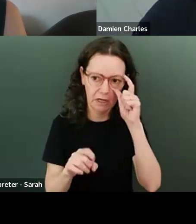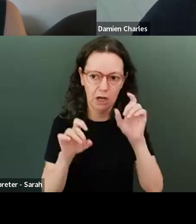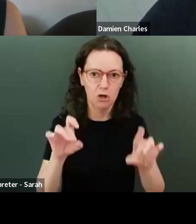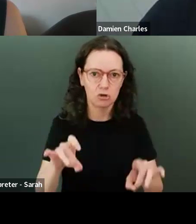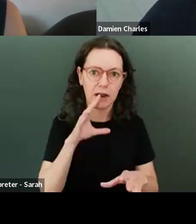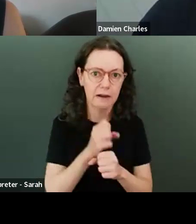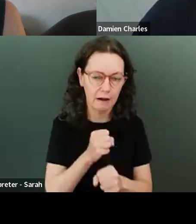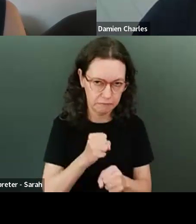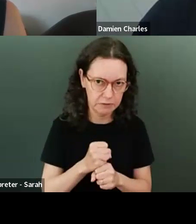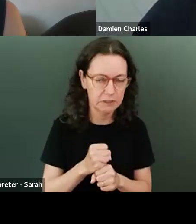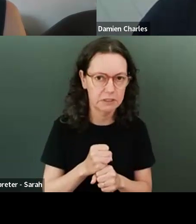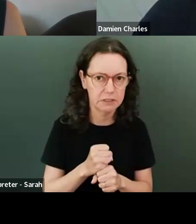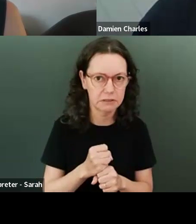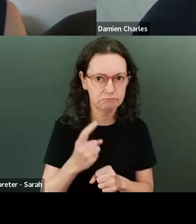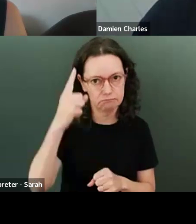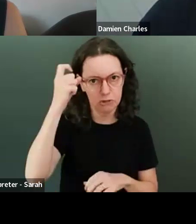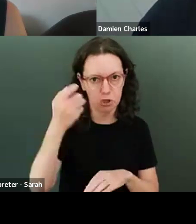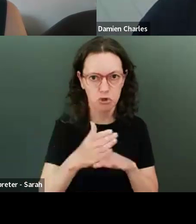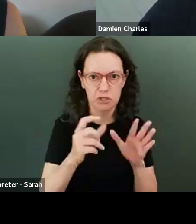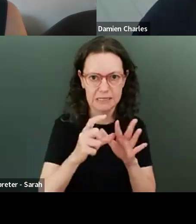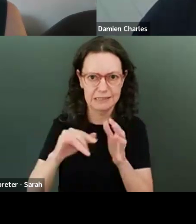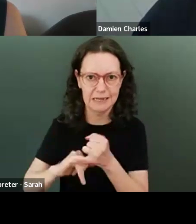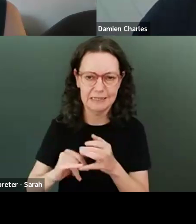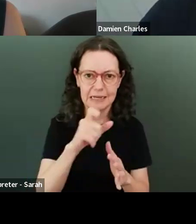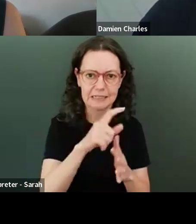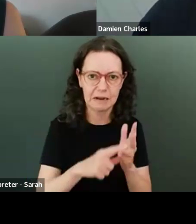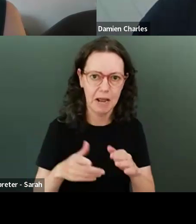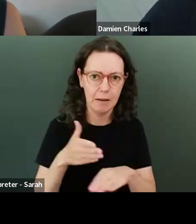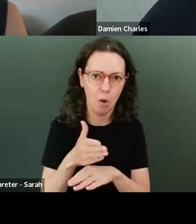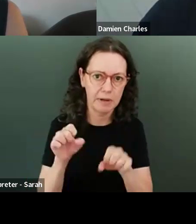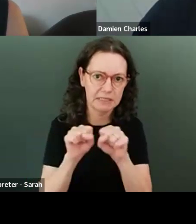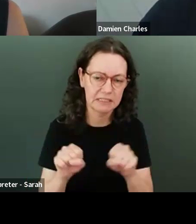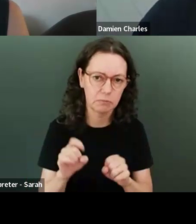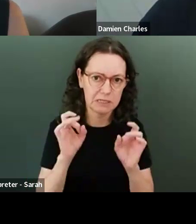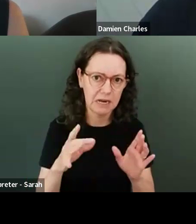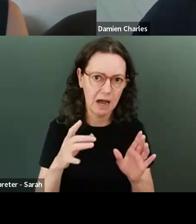Commonwealth Disability Employment